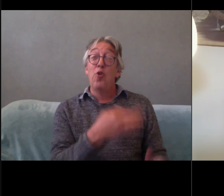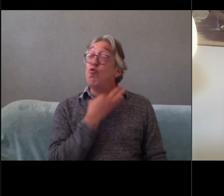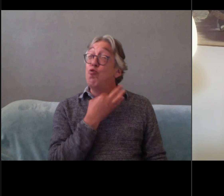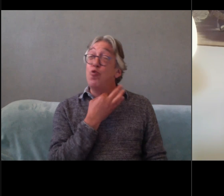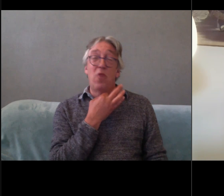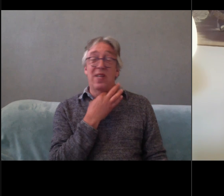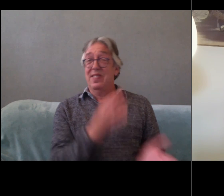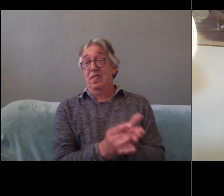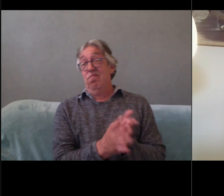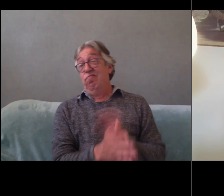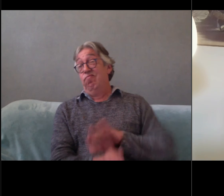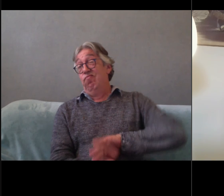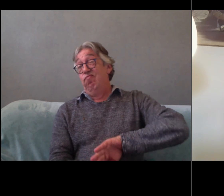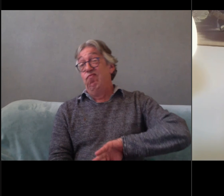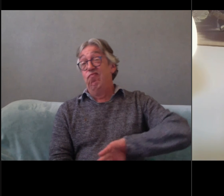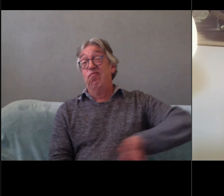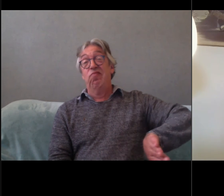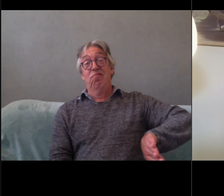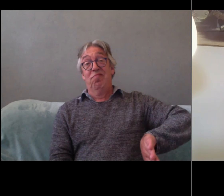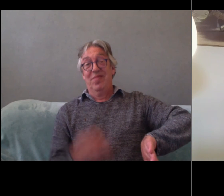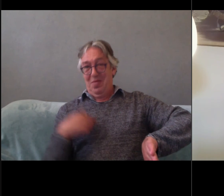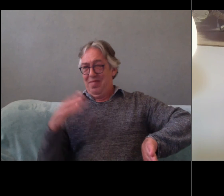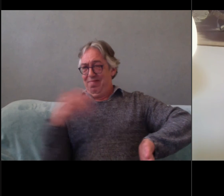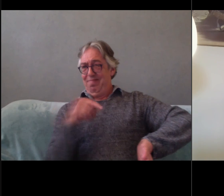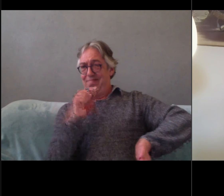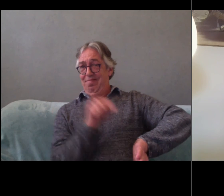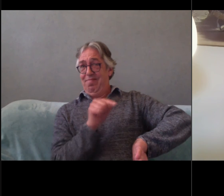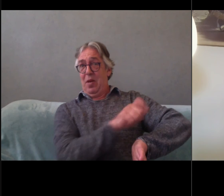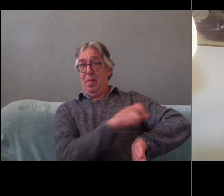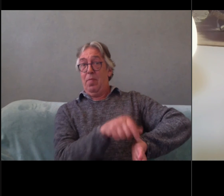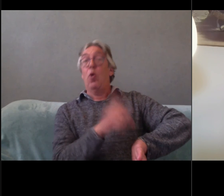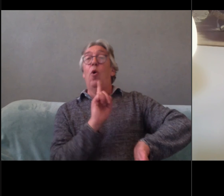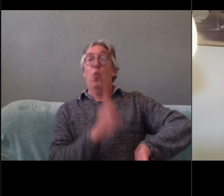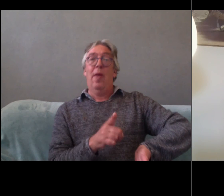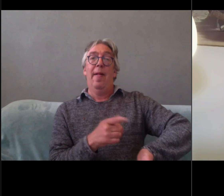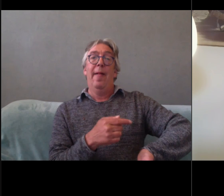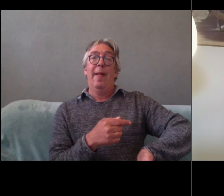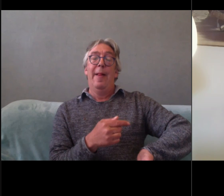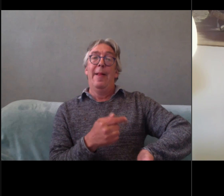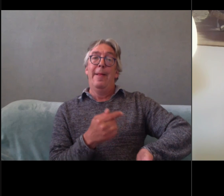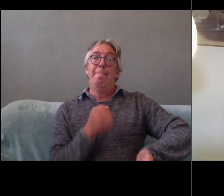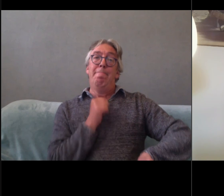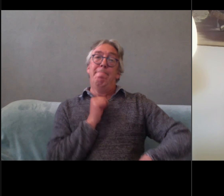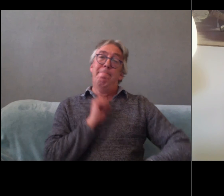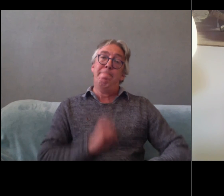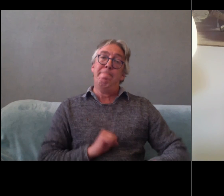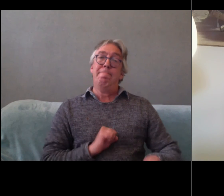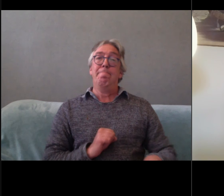And we know they're going to suffer much more this crisis.